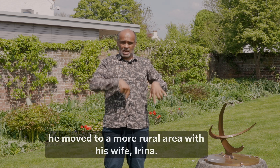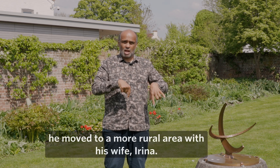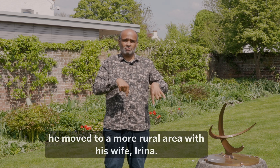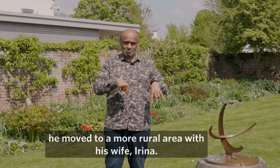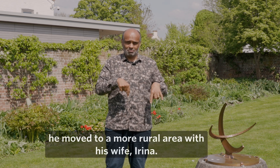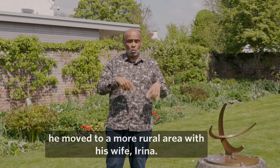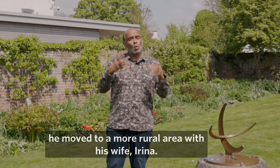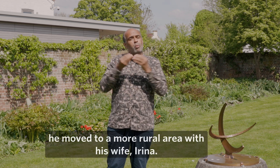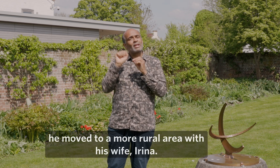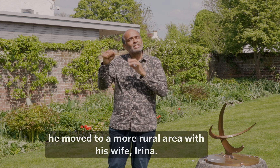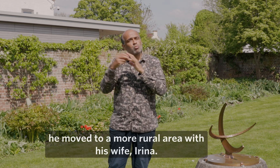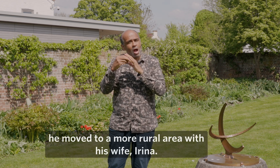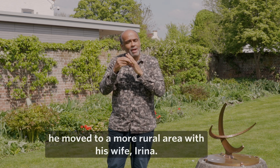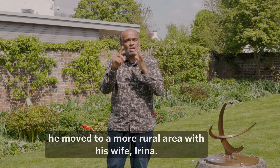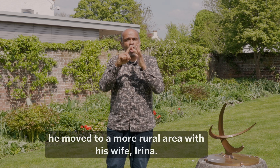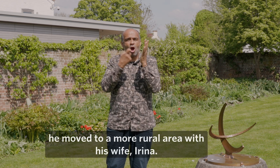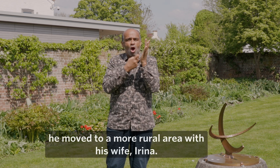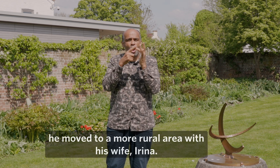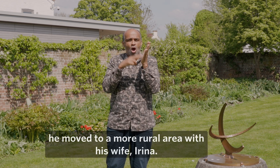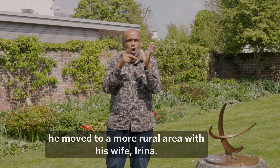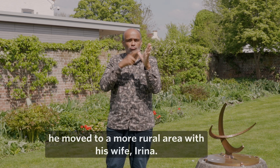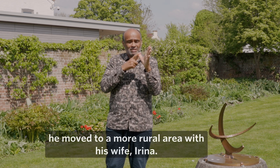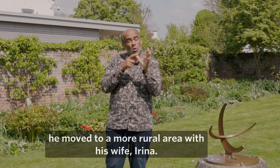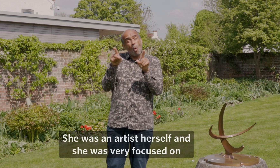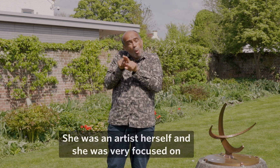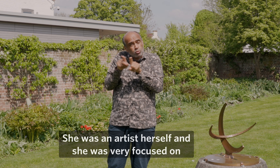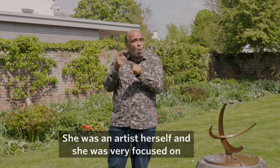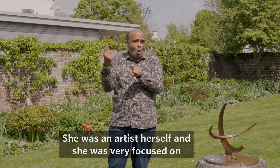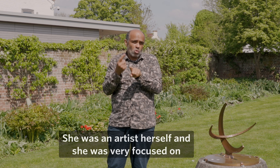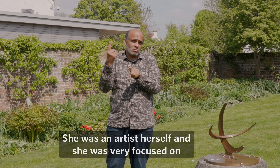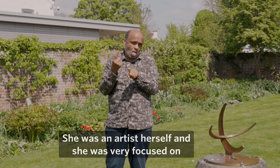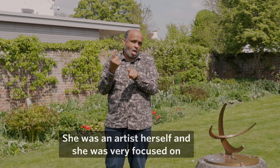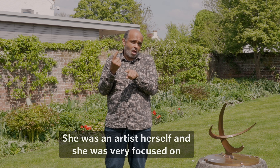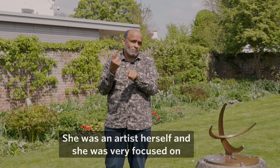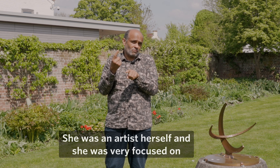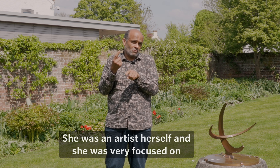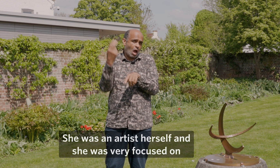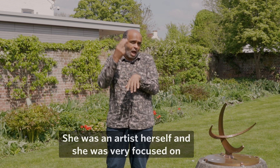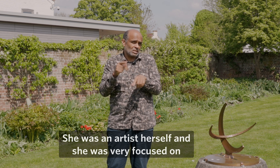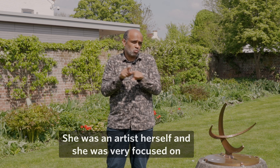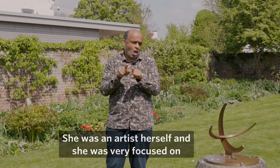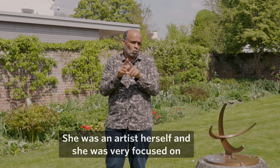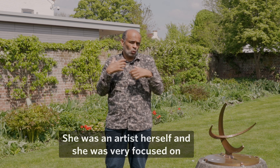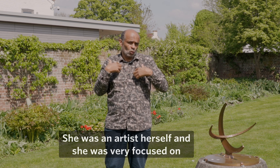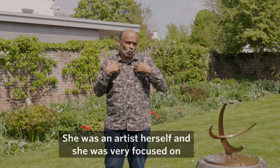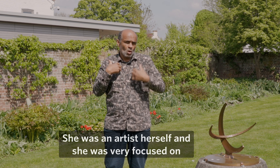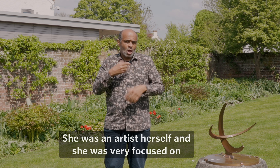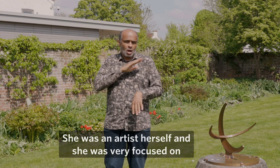he moved to a more rural area with his wife, Irina. She was an artist herself and she was very focused on